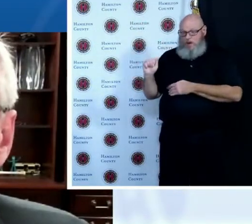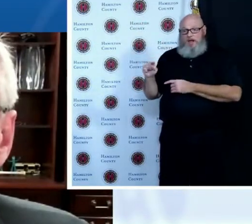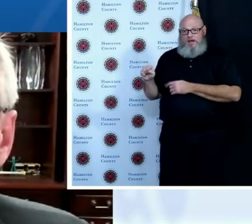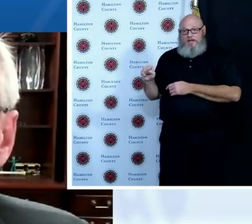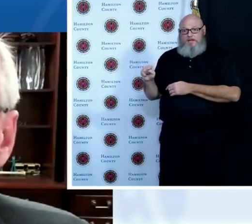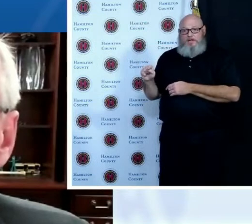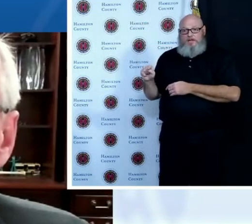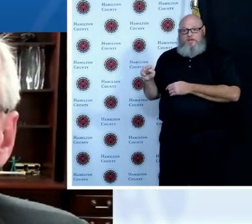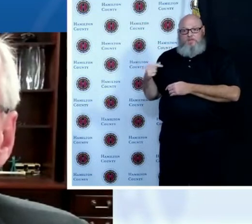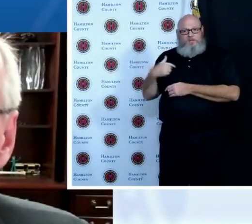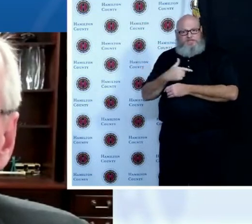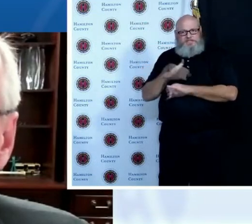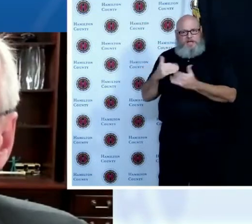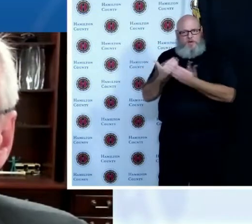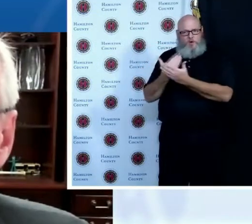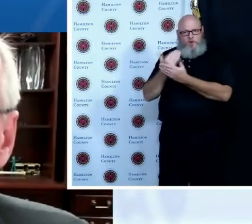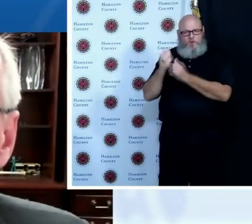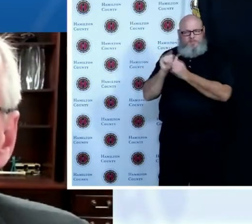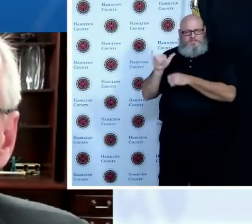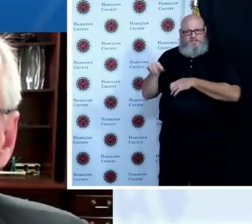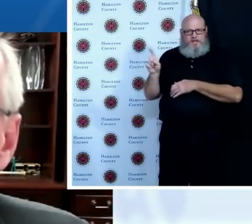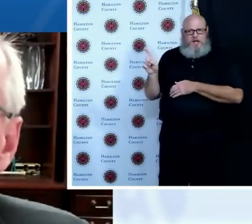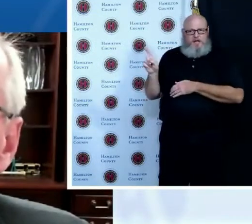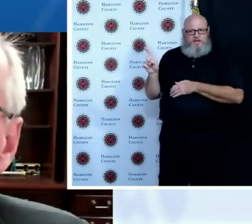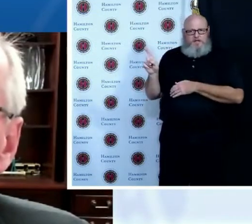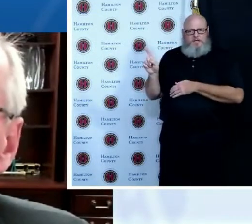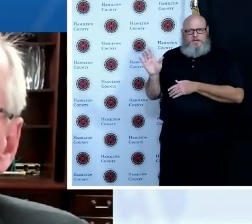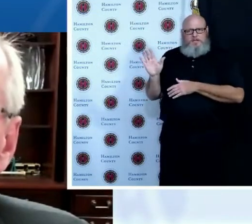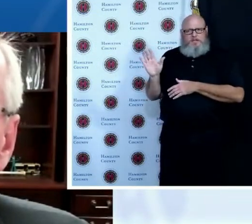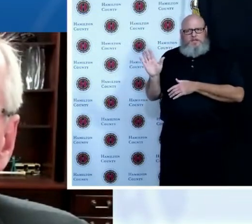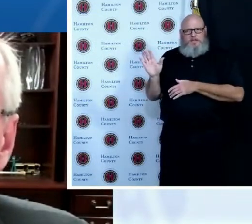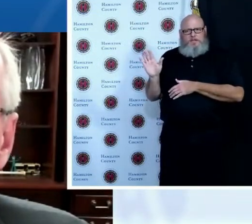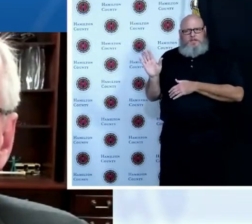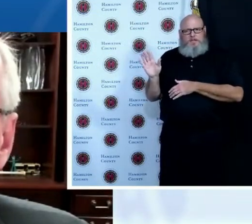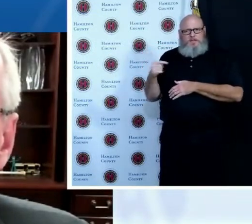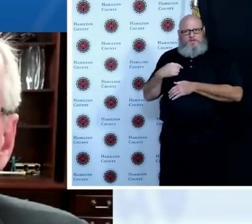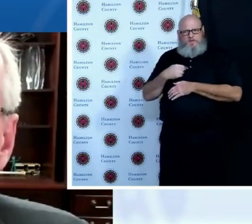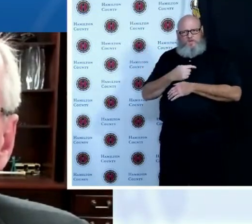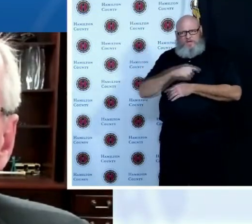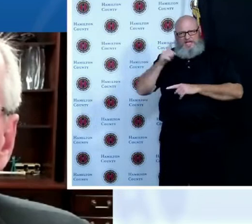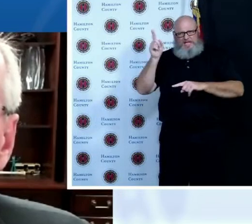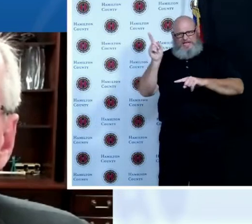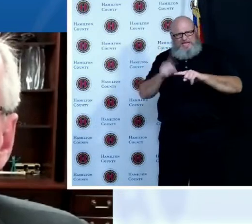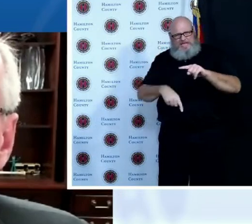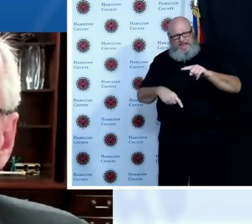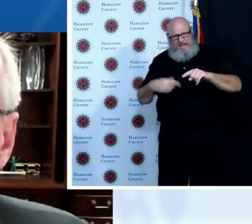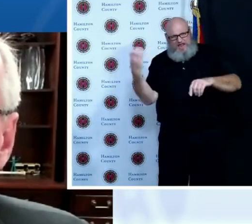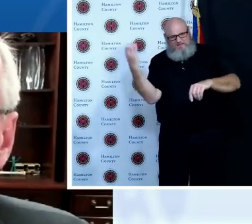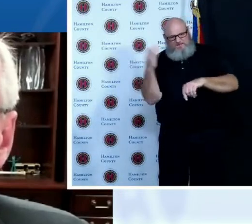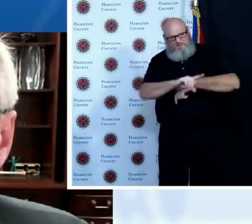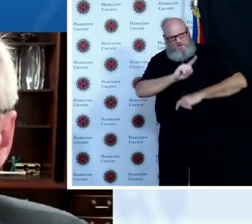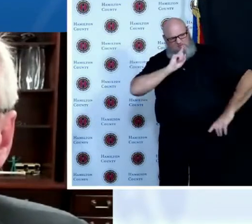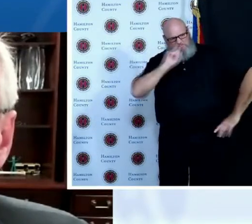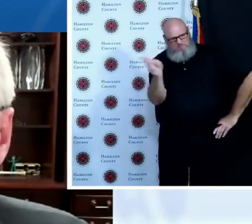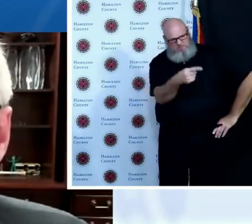difficult to mandate something that's still under an EOA once the vaccine becomes really very